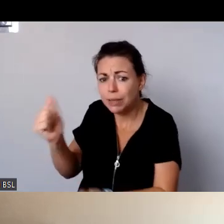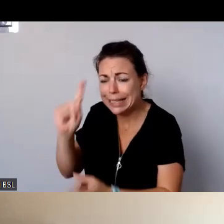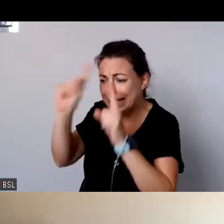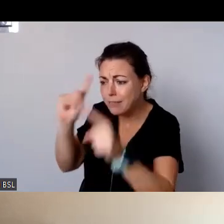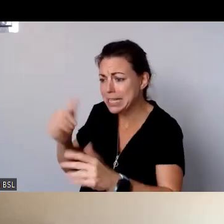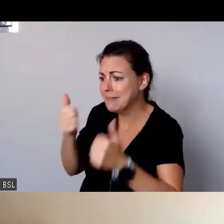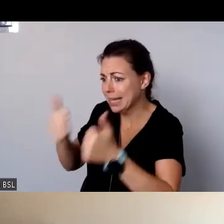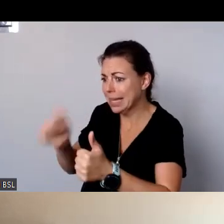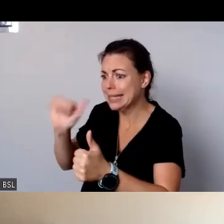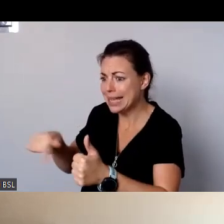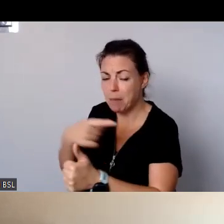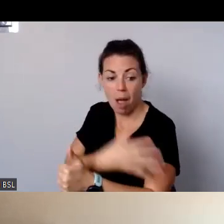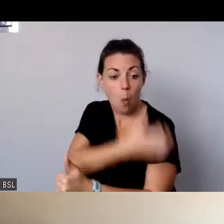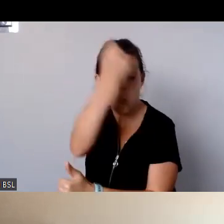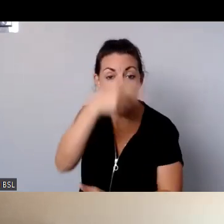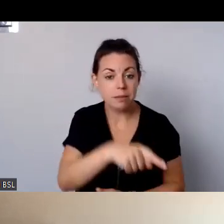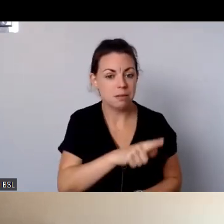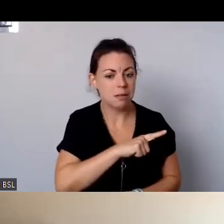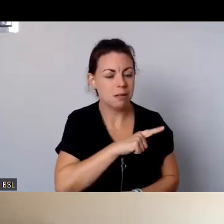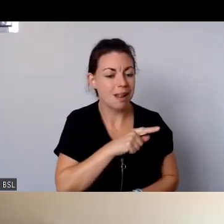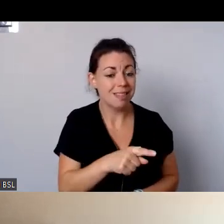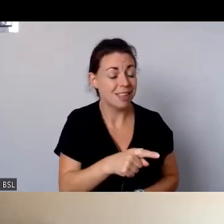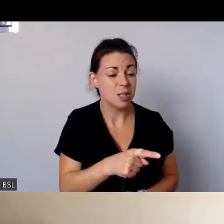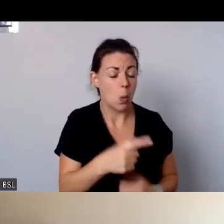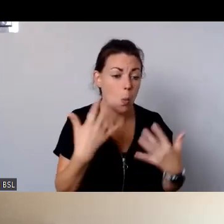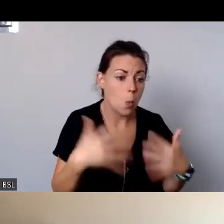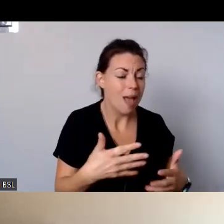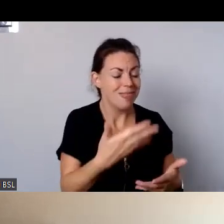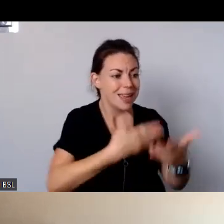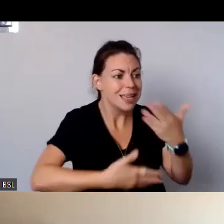The Crab Museum won because they did an excellent job of explaining the context of their work